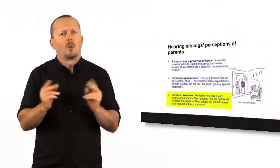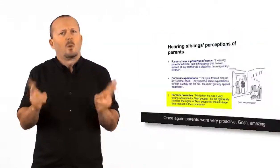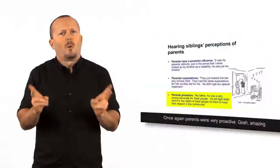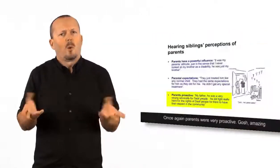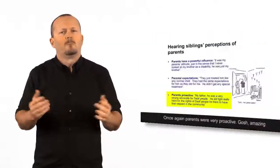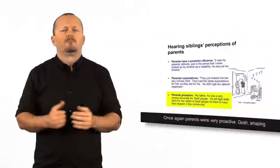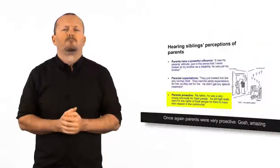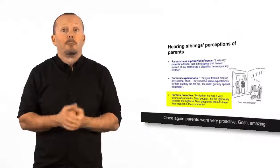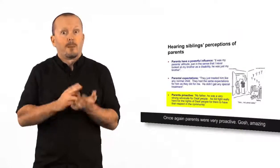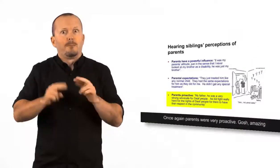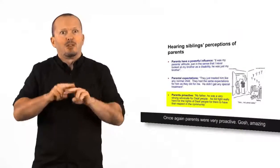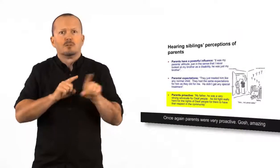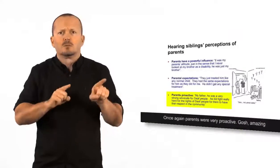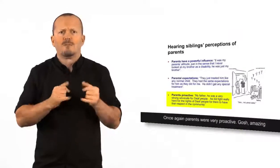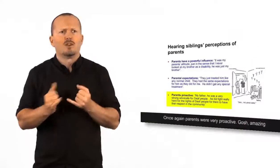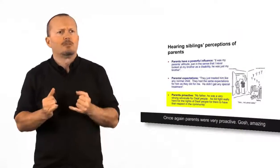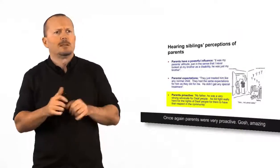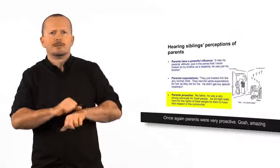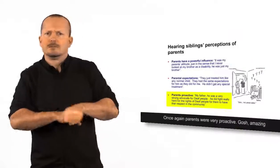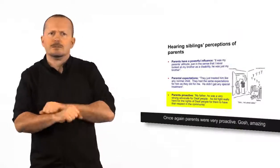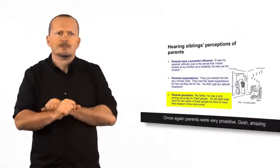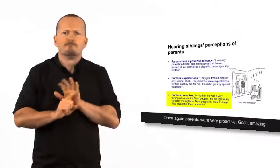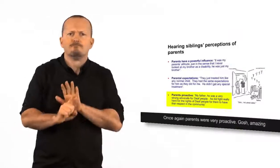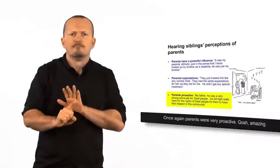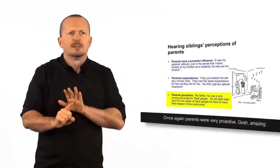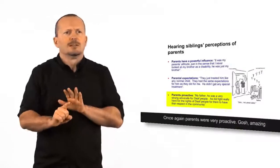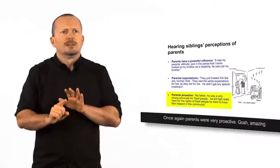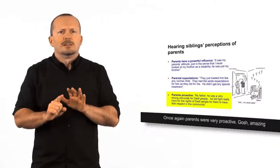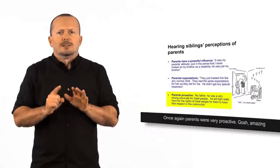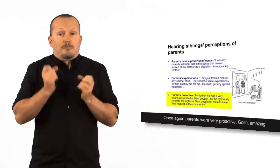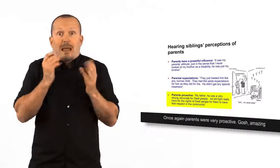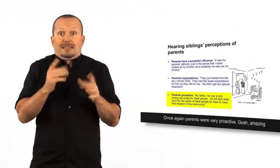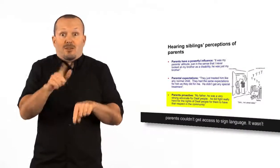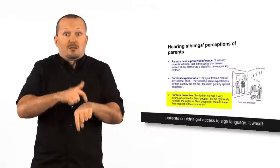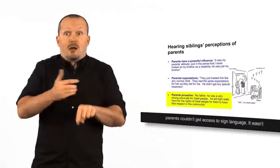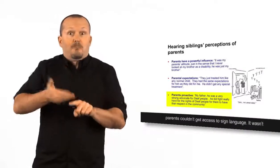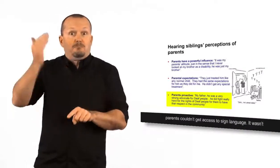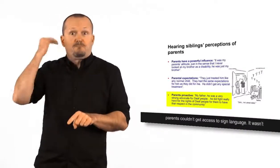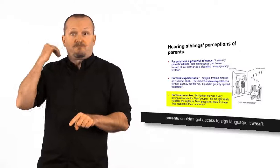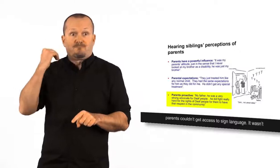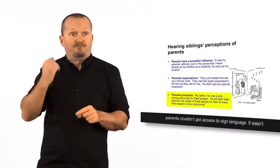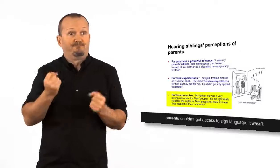Once again parents were very proactive, gosh amazing parents couldn’t get